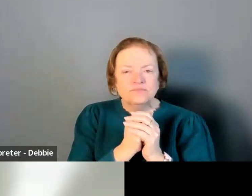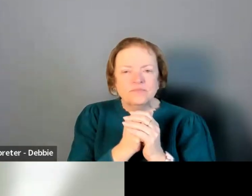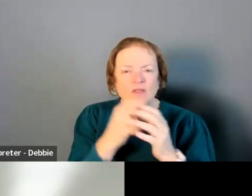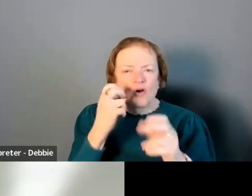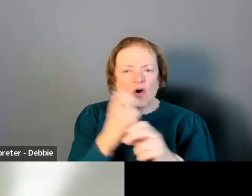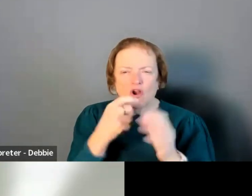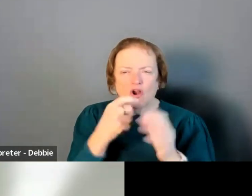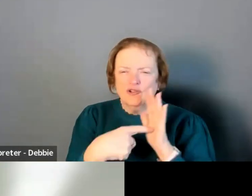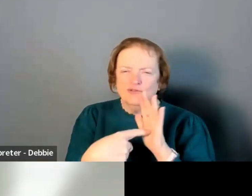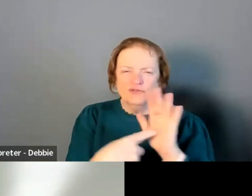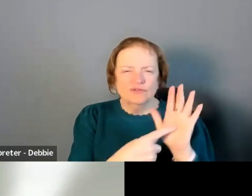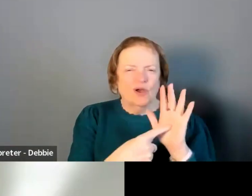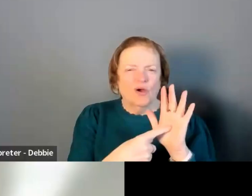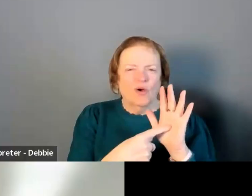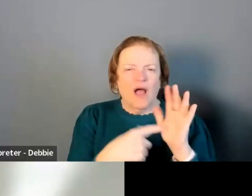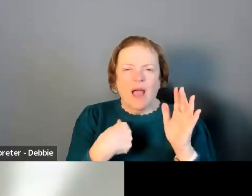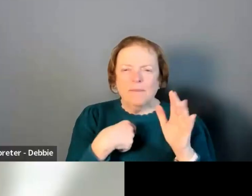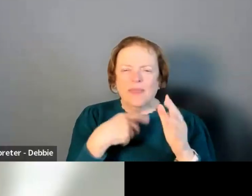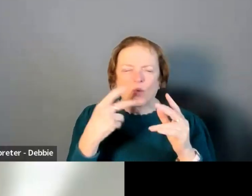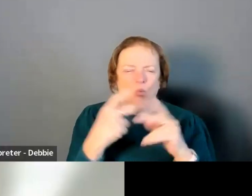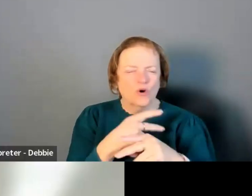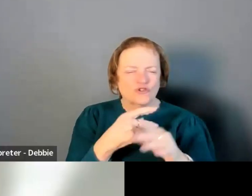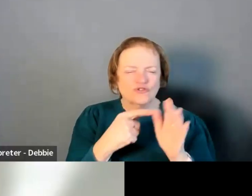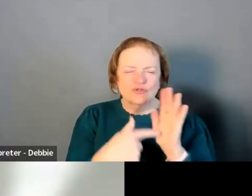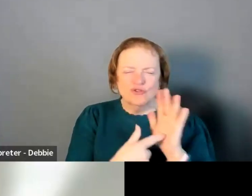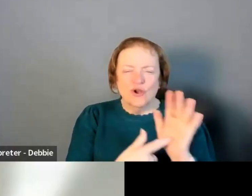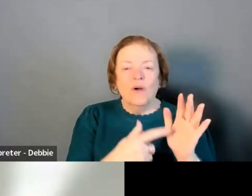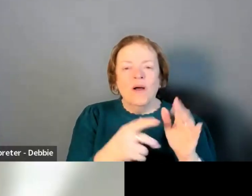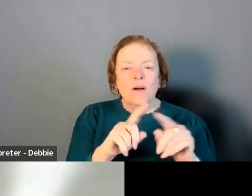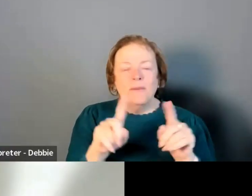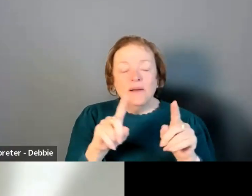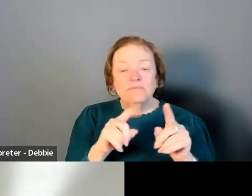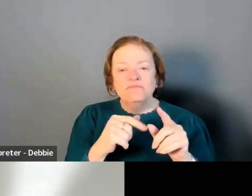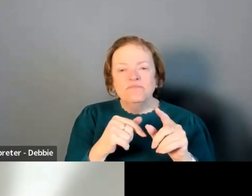I am, like, the worst person to hold these. It's literally, uh, like a little shoe,